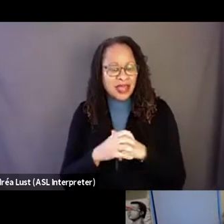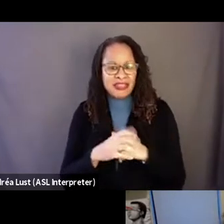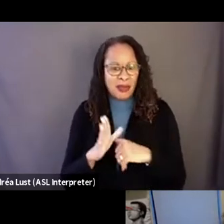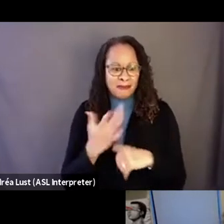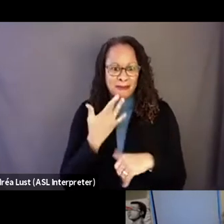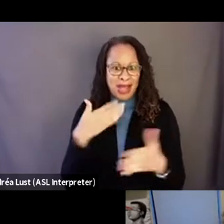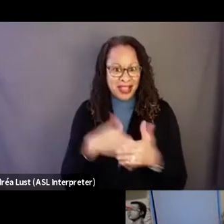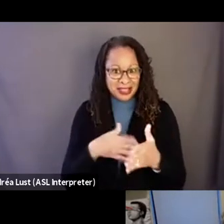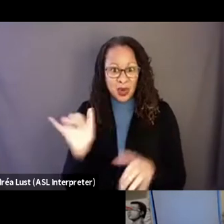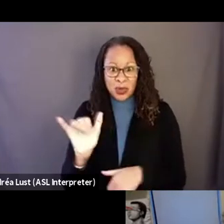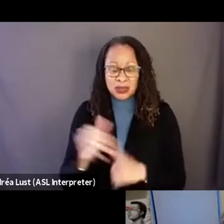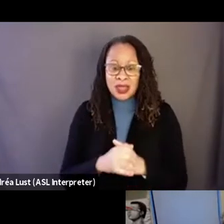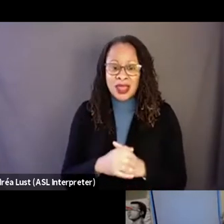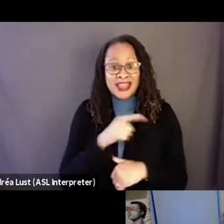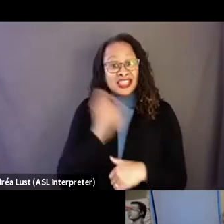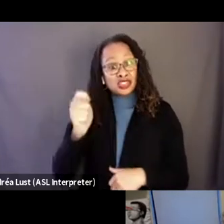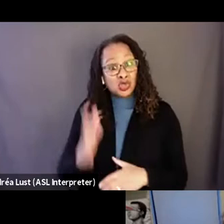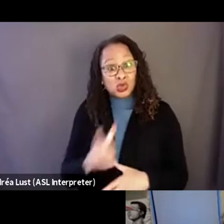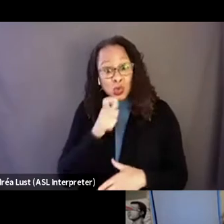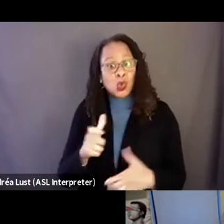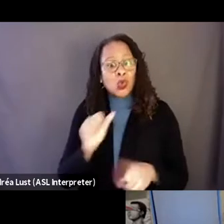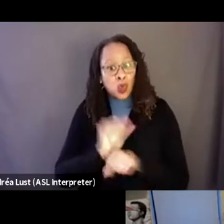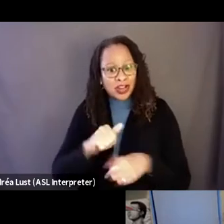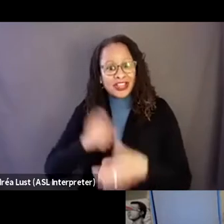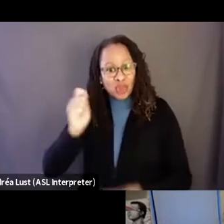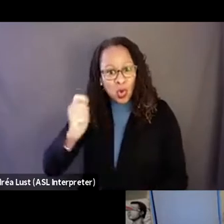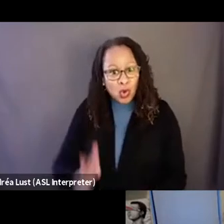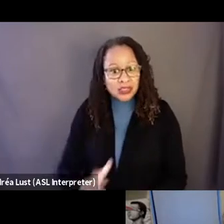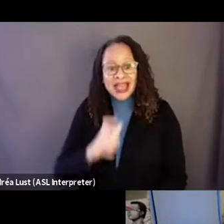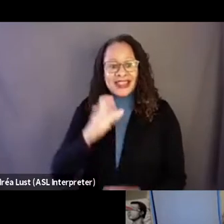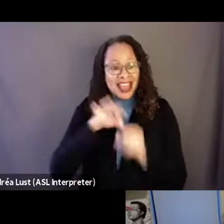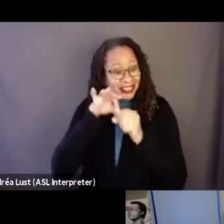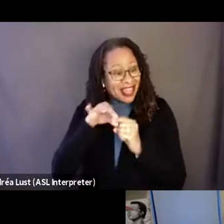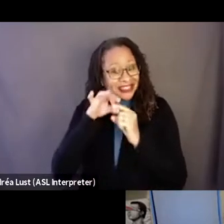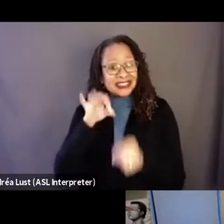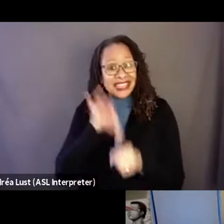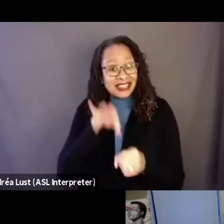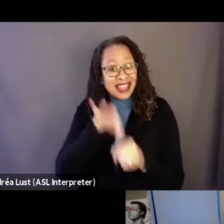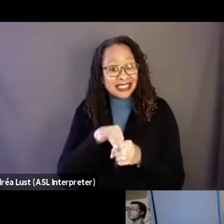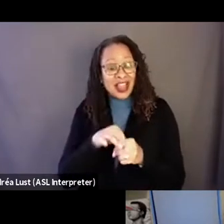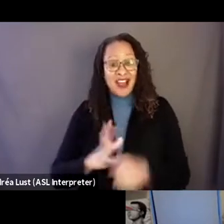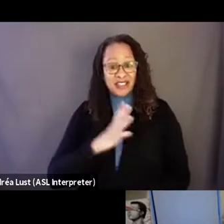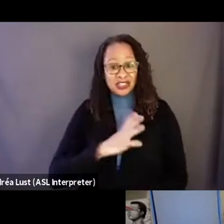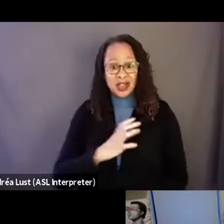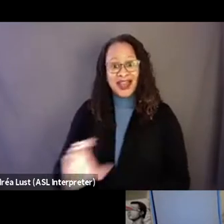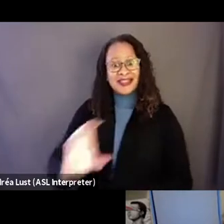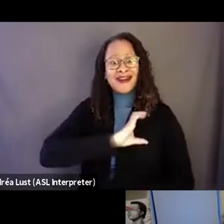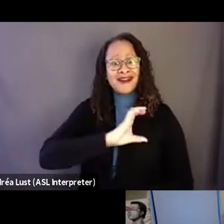These are the judges in the courts, these are the elected officials, these are the cops that opened the doors, all the gates.